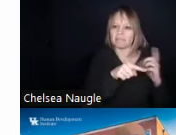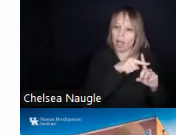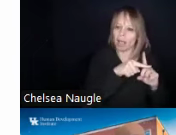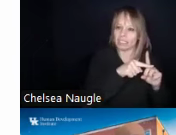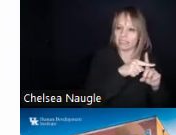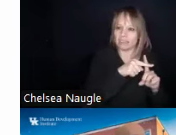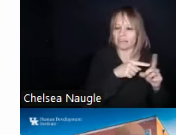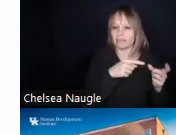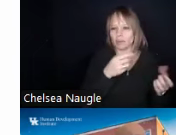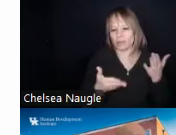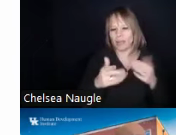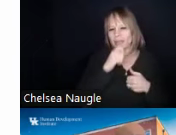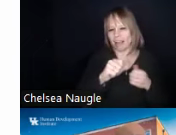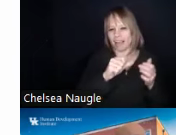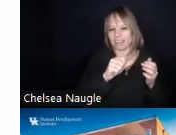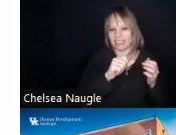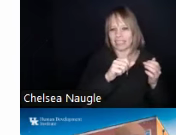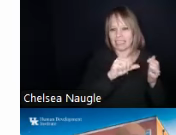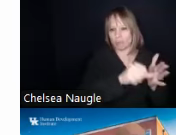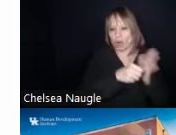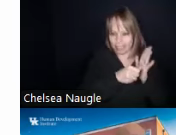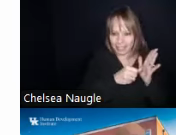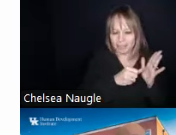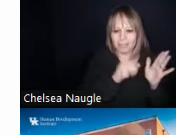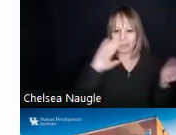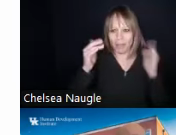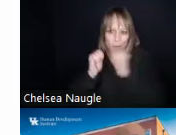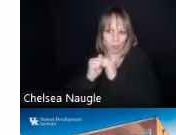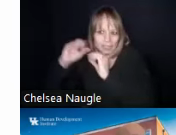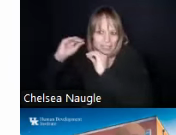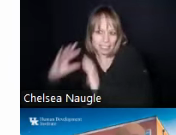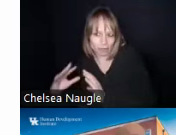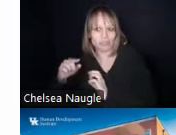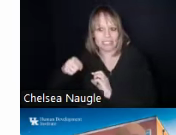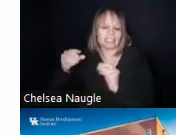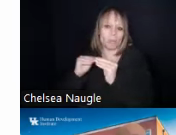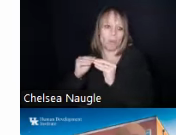know, with just the viewpoint based upon dealing with the kids in a very controlled environment. Uh you do see